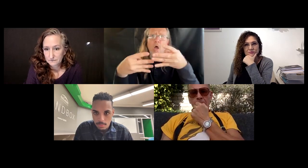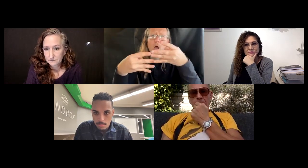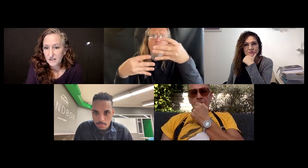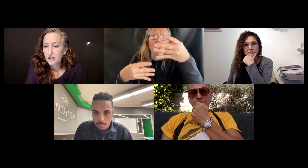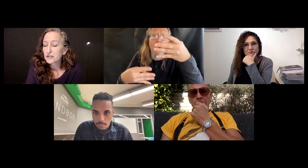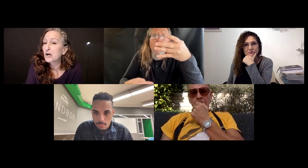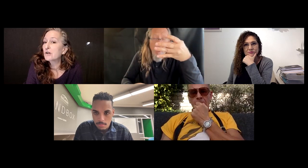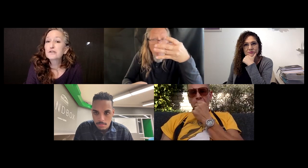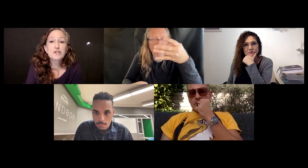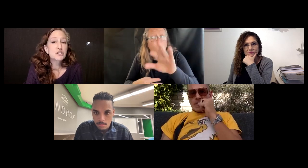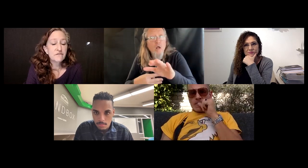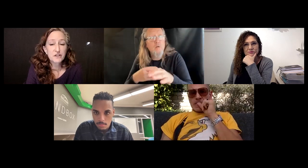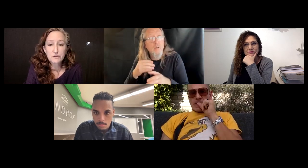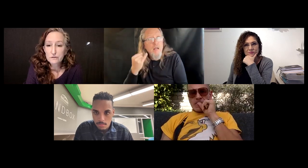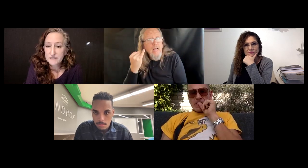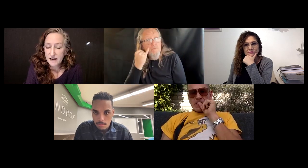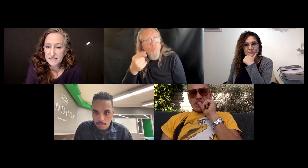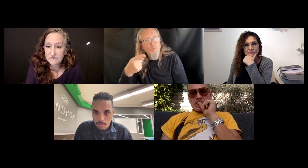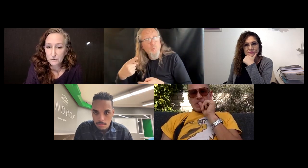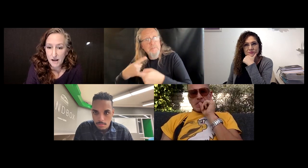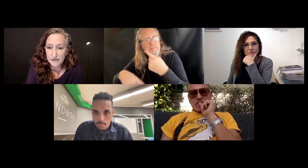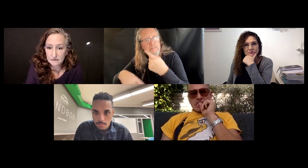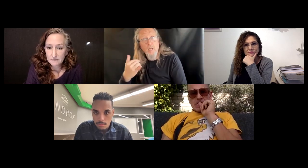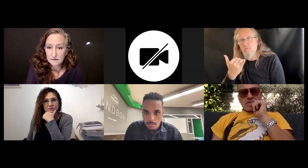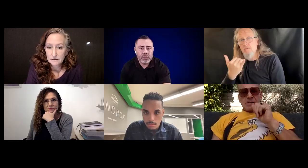Those are just a few signs for run.